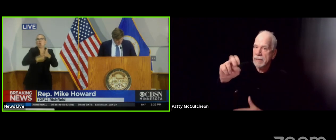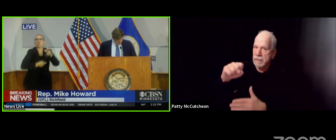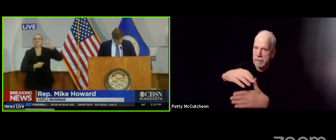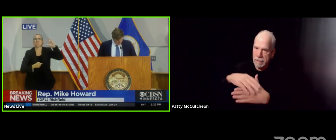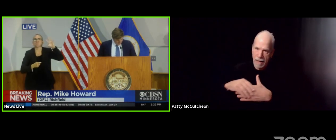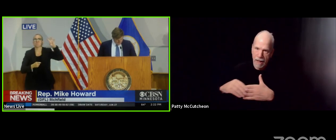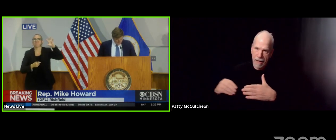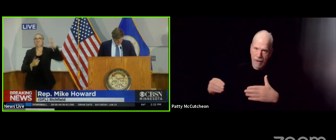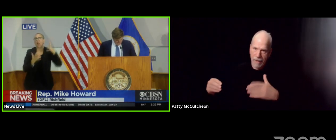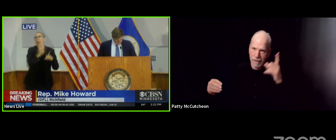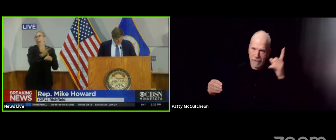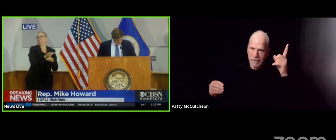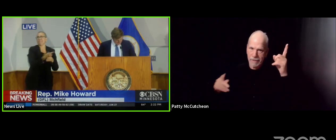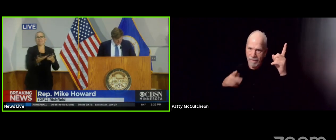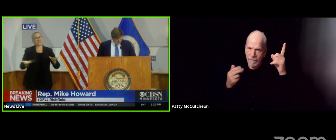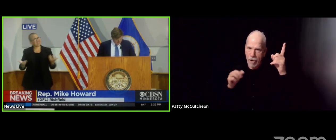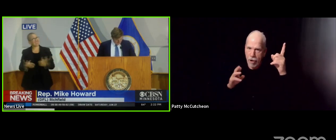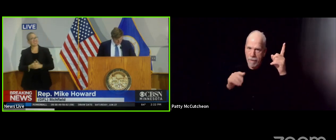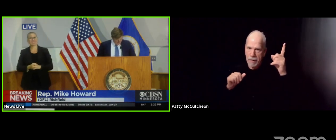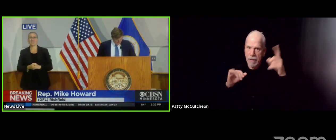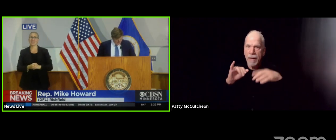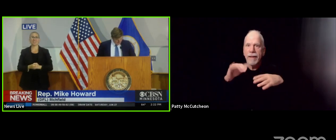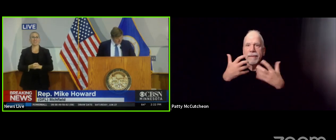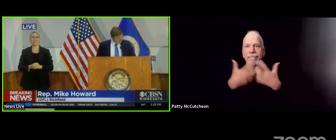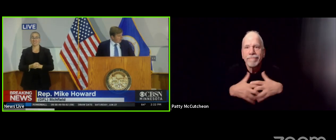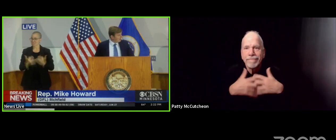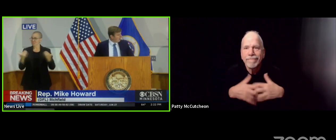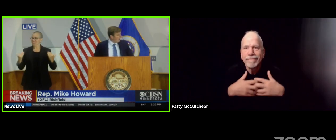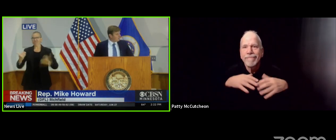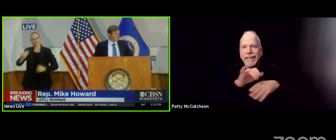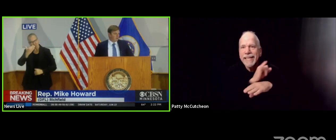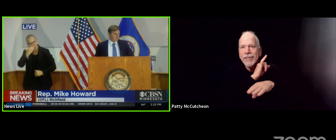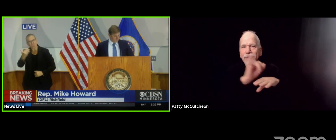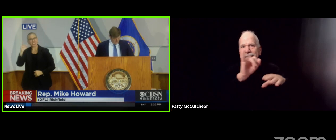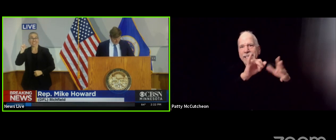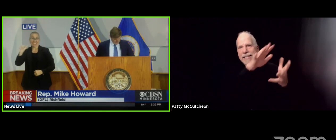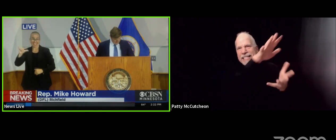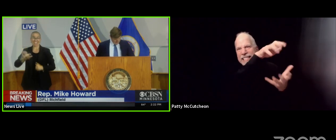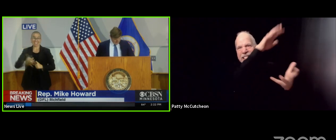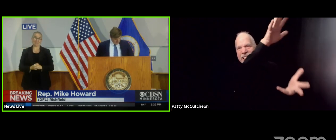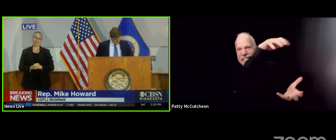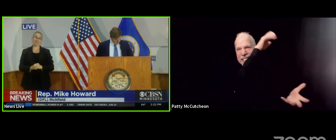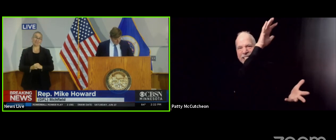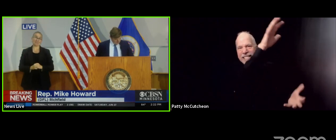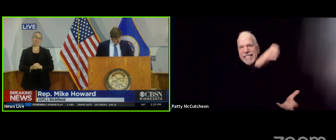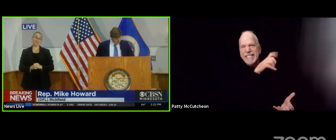SO,TODAY IS A GOOD DAY, AND I'M RESOLVED, ALONG WITH OTHERS,